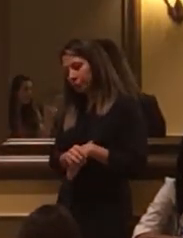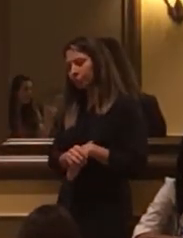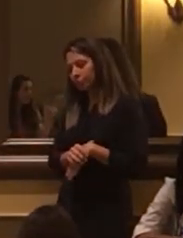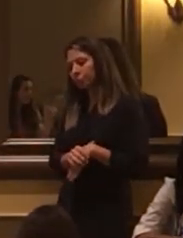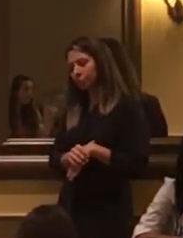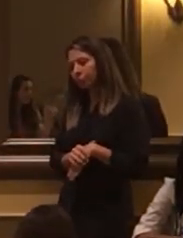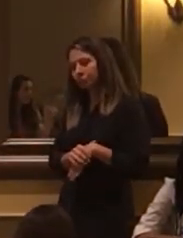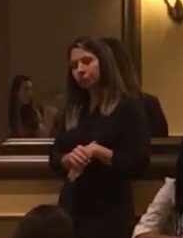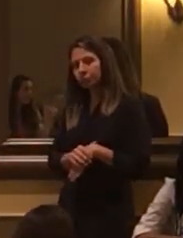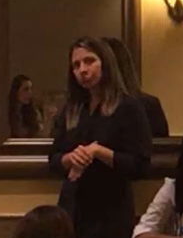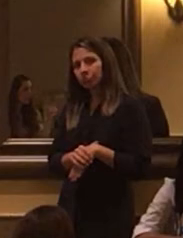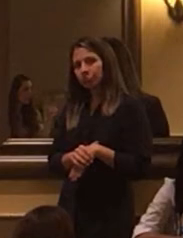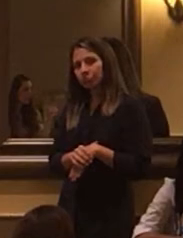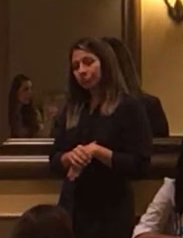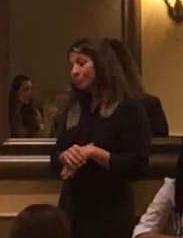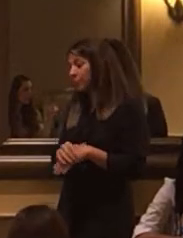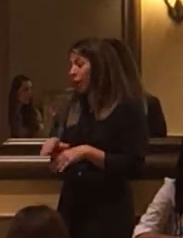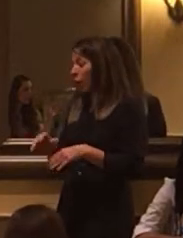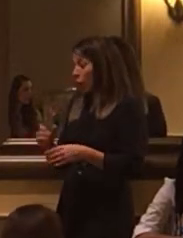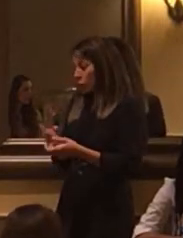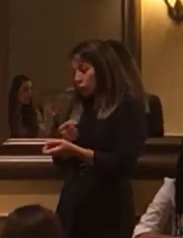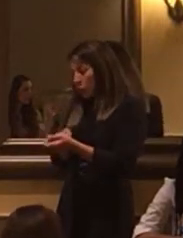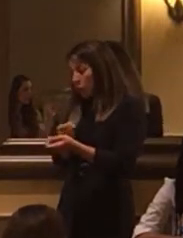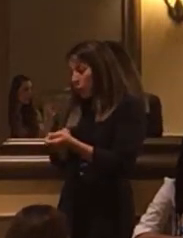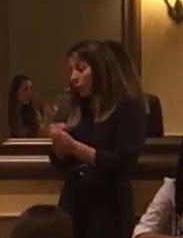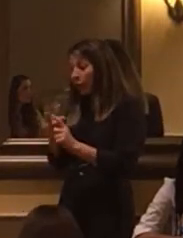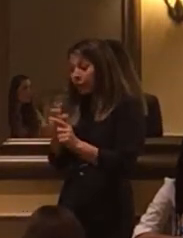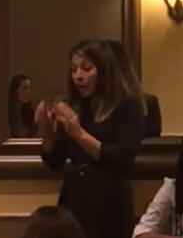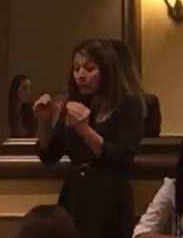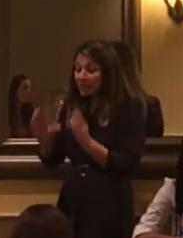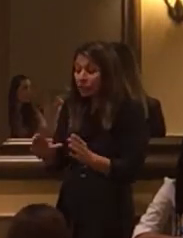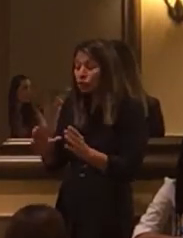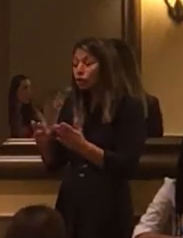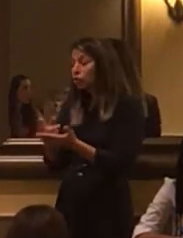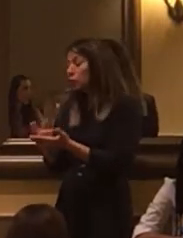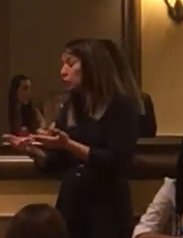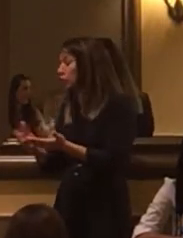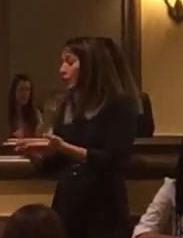basically, to definitely to accept support way, way earlier than I did.